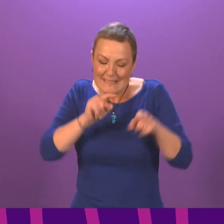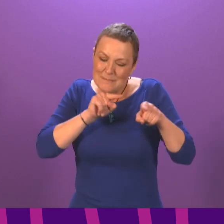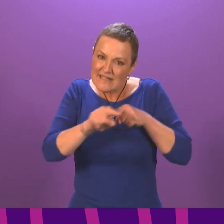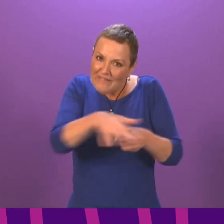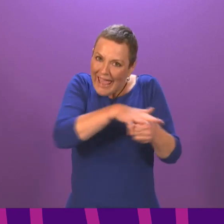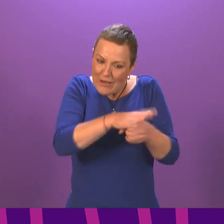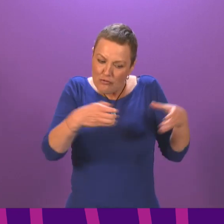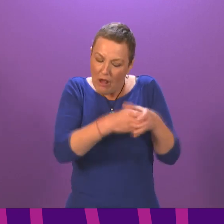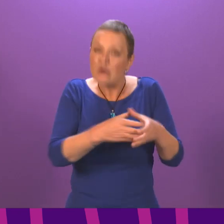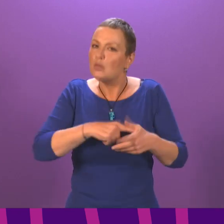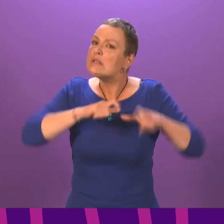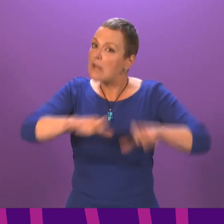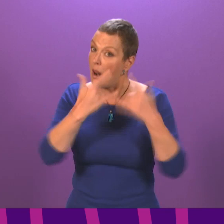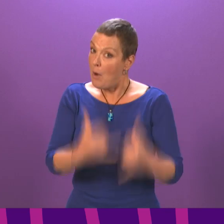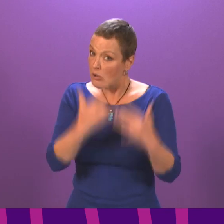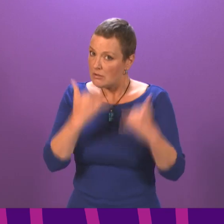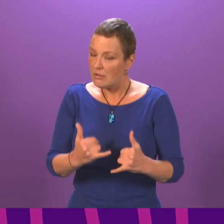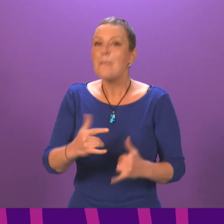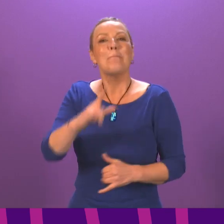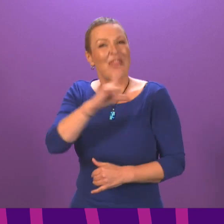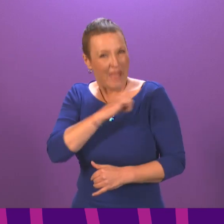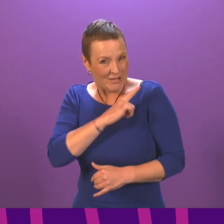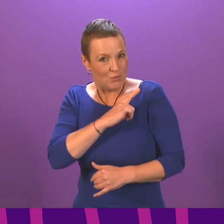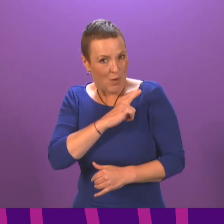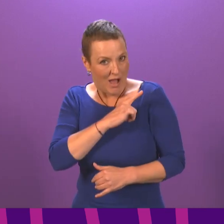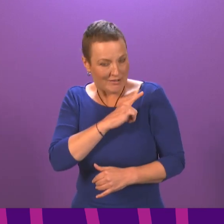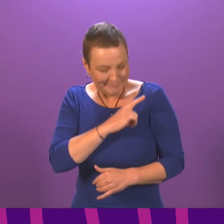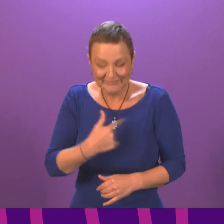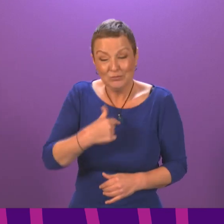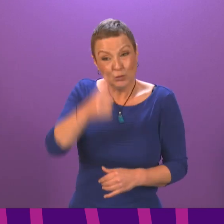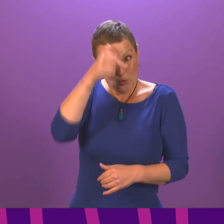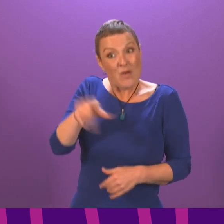to monitor that carefully, but it is one of the reasons why, notwithstanding those increases,